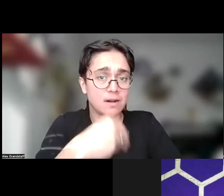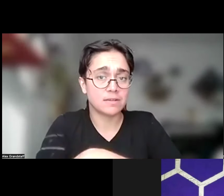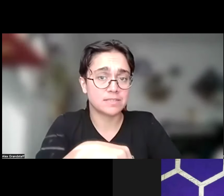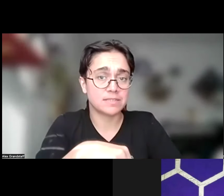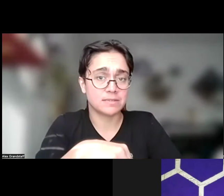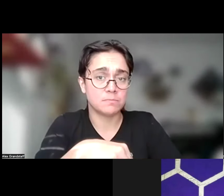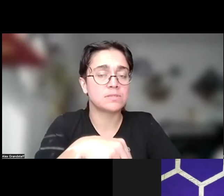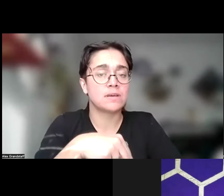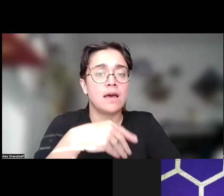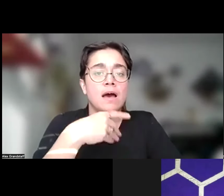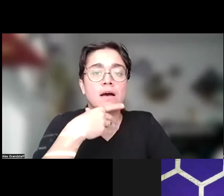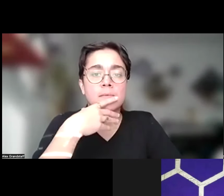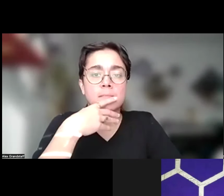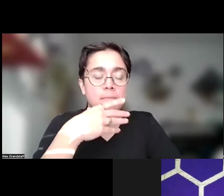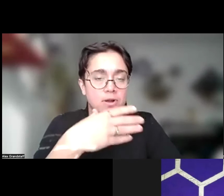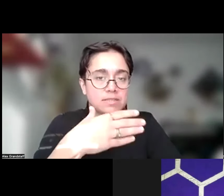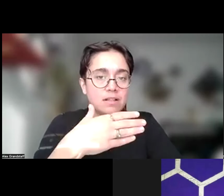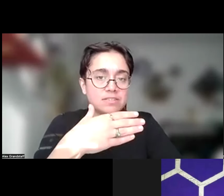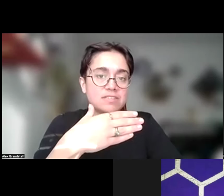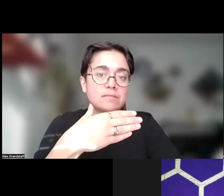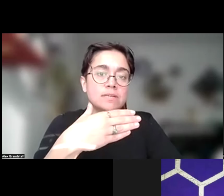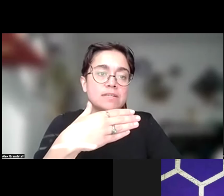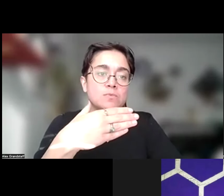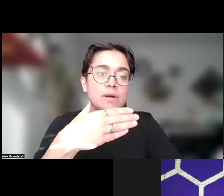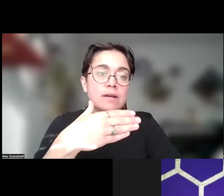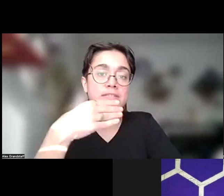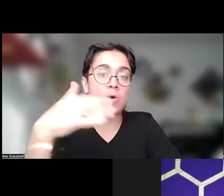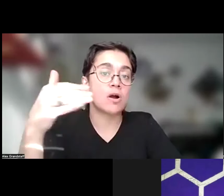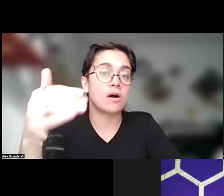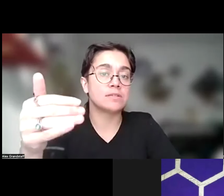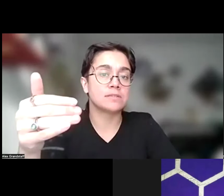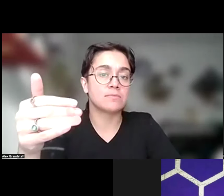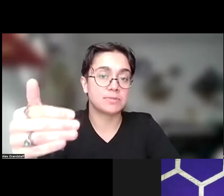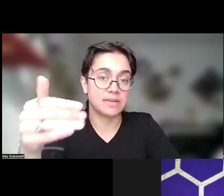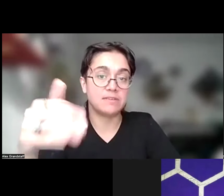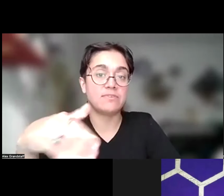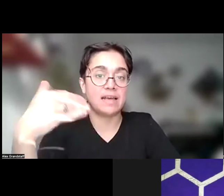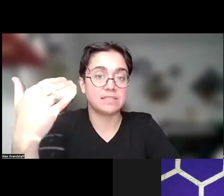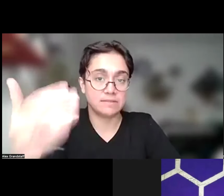Maybe you were in networking. Or you use proxy color systems